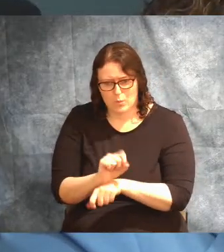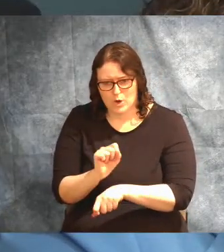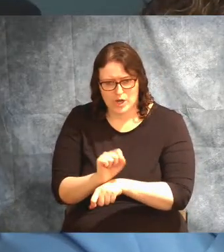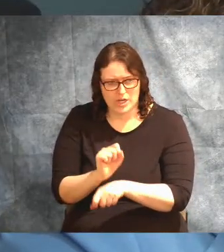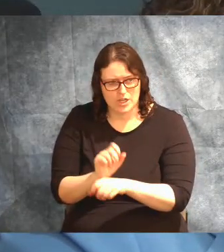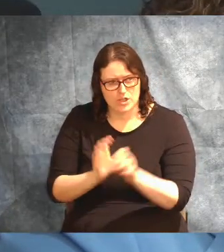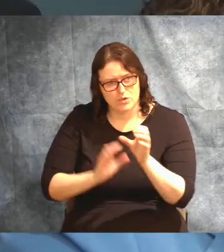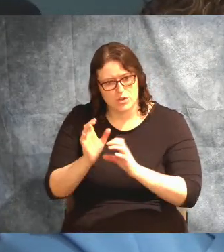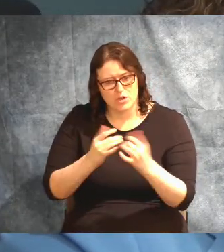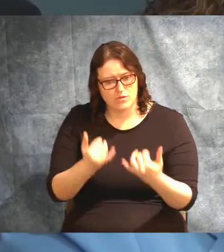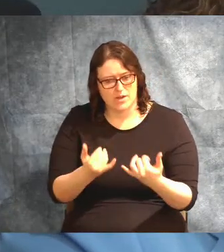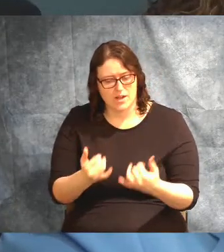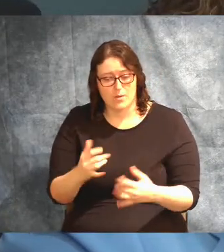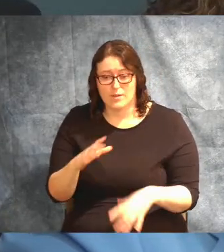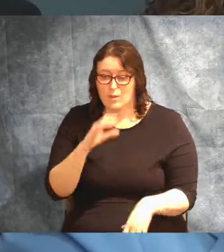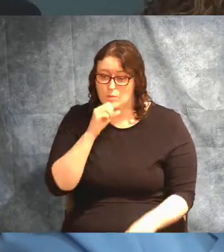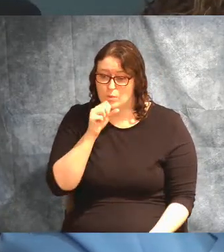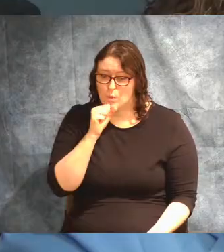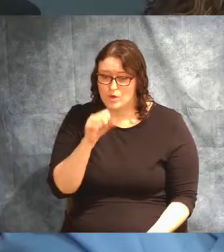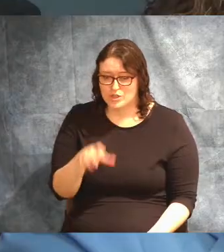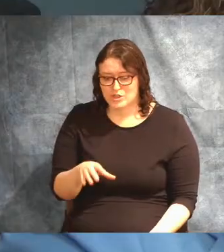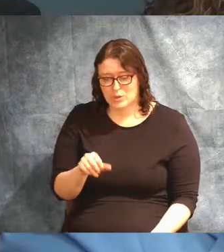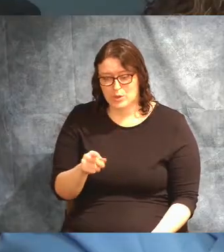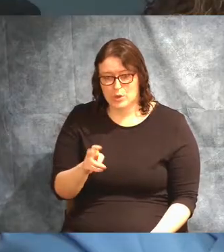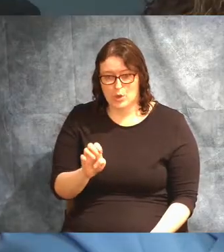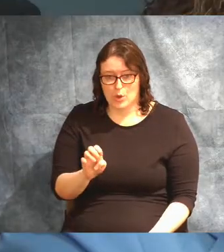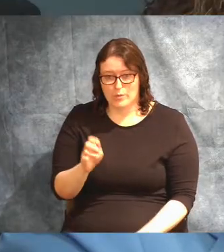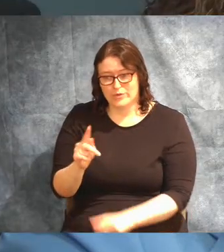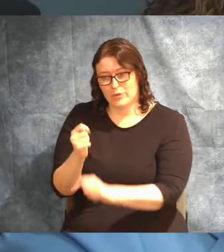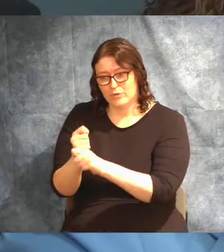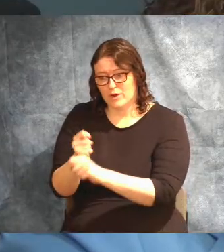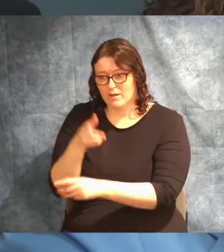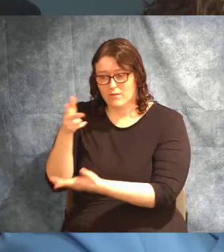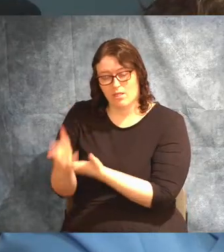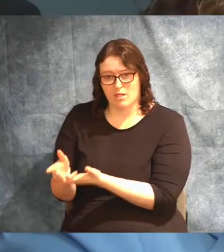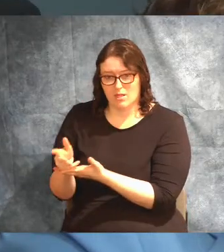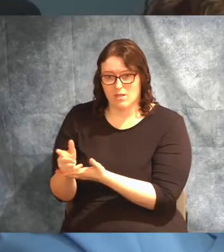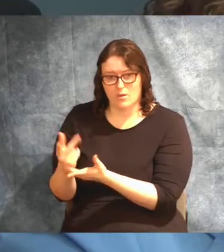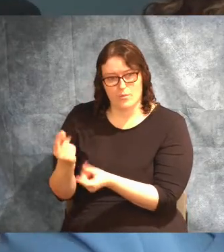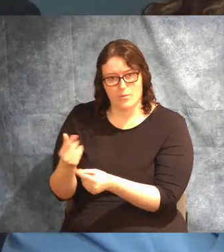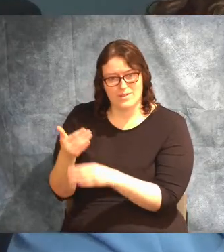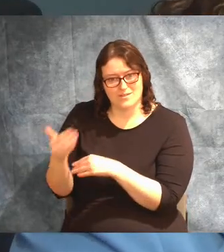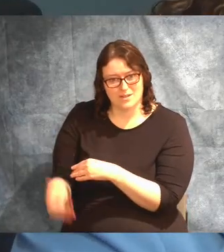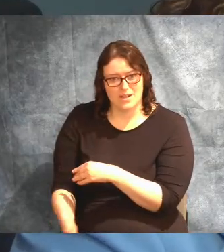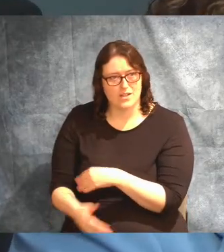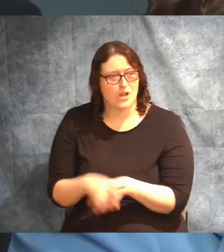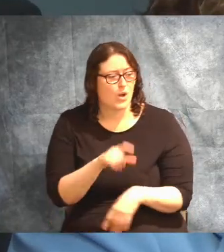out with those orange cones and that truck, the next thing you know, we need an increase."